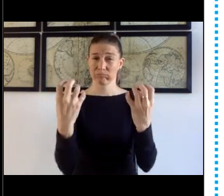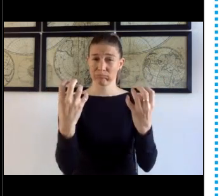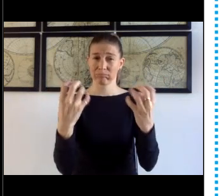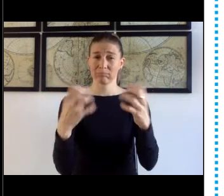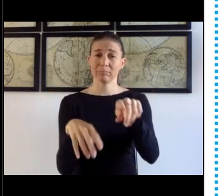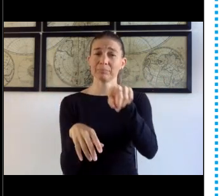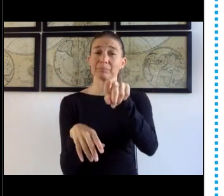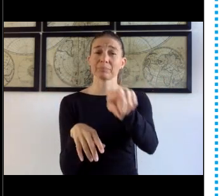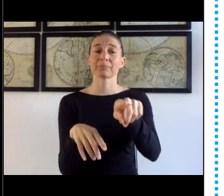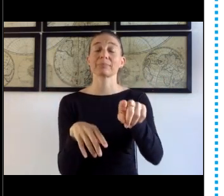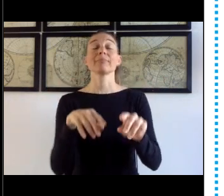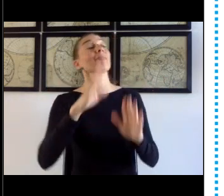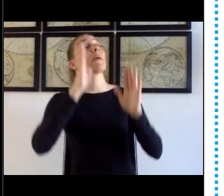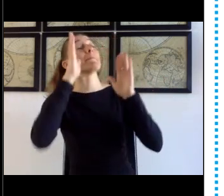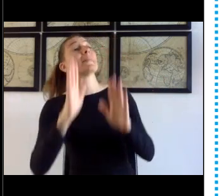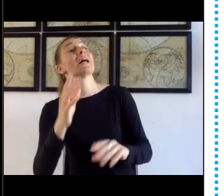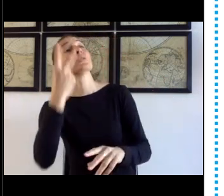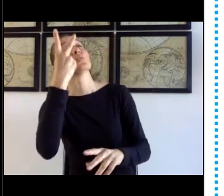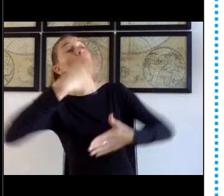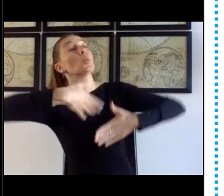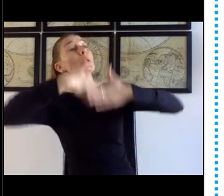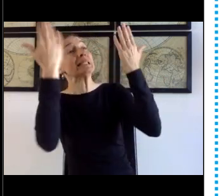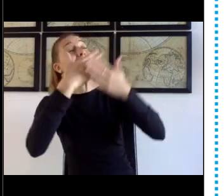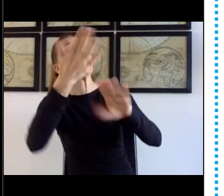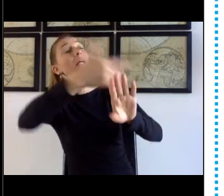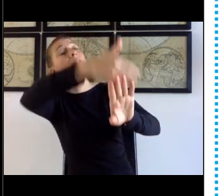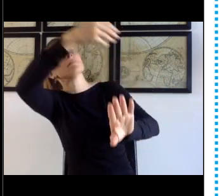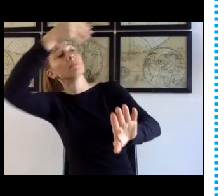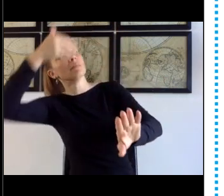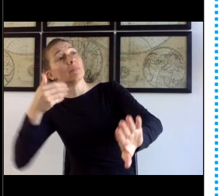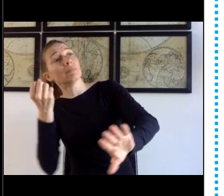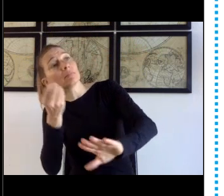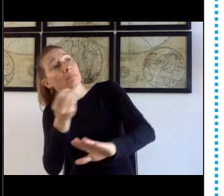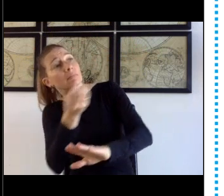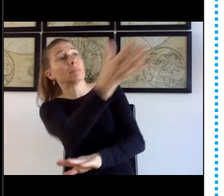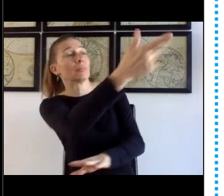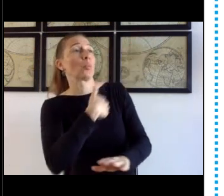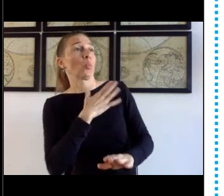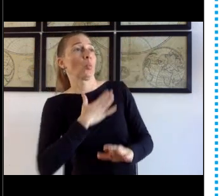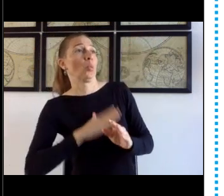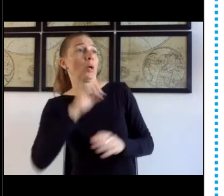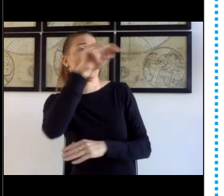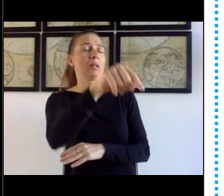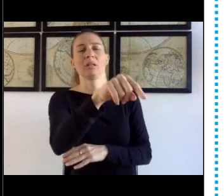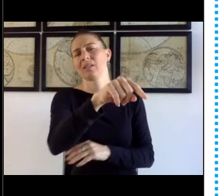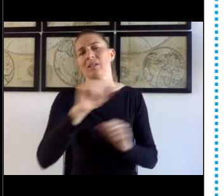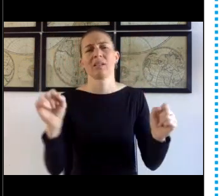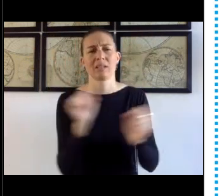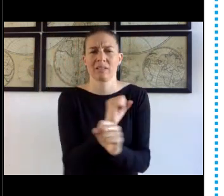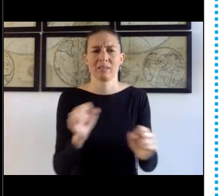which is a ridiculous amount of time. If you want to travel spontaneously this is the opposite of spontaneous.